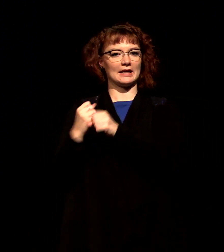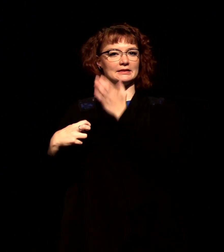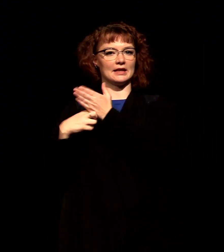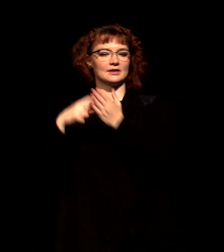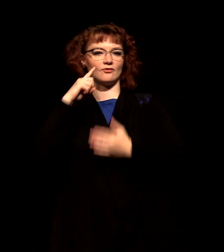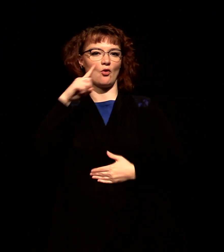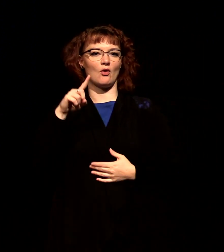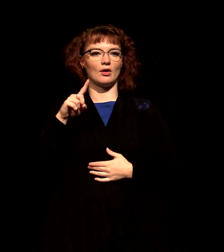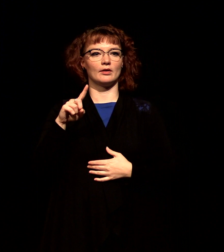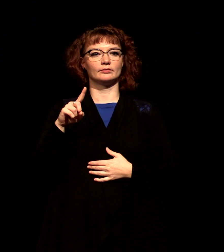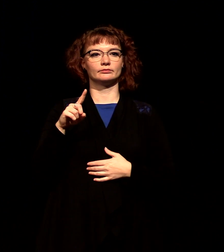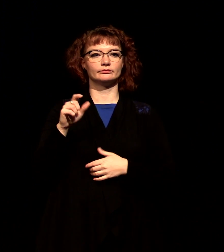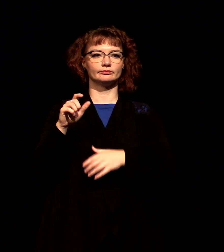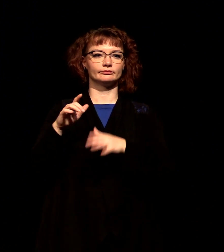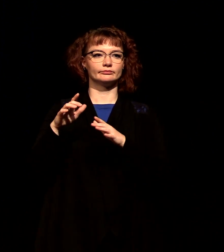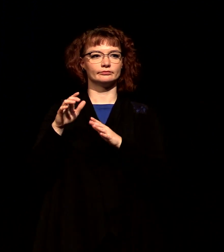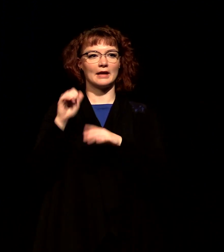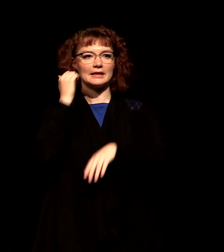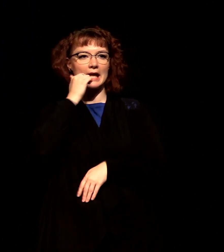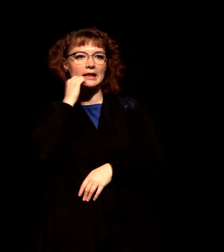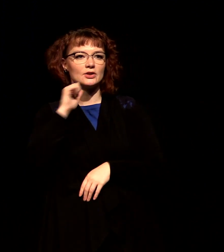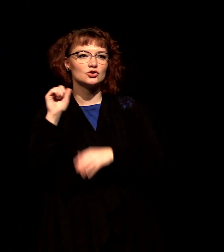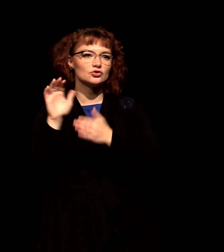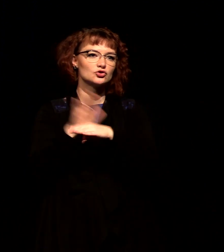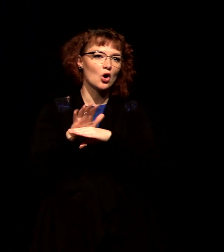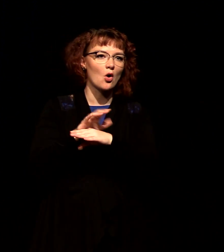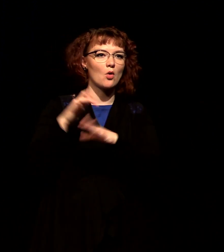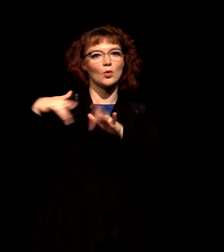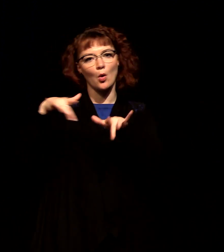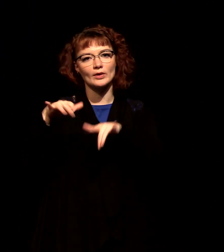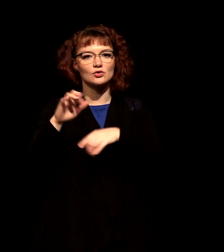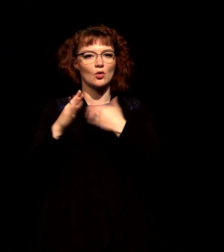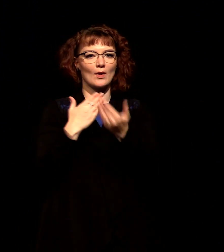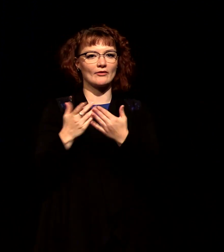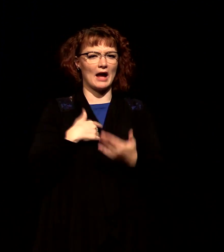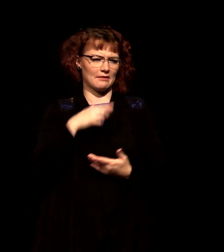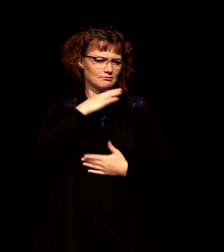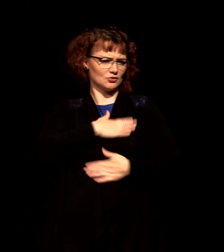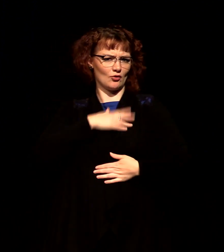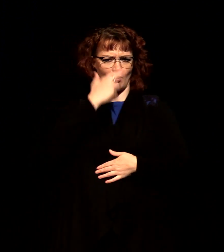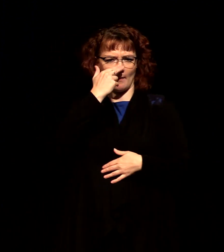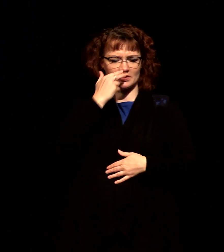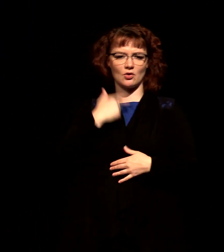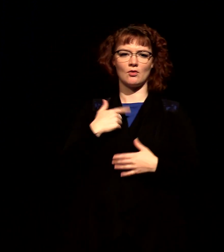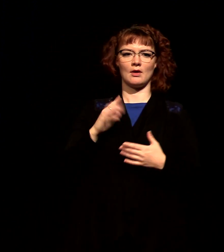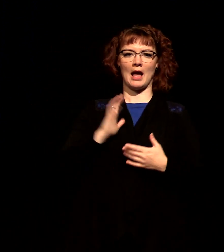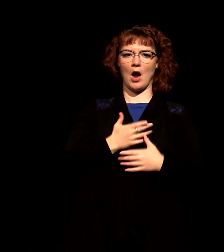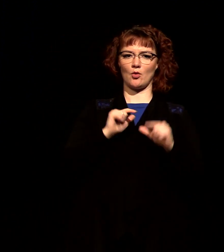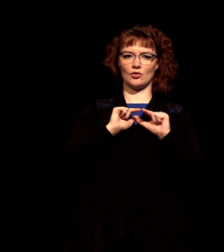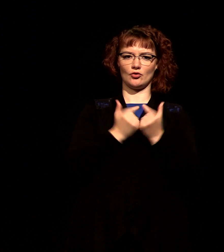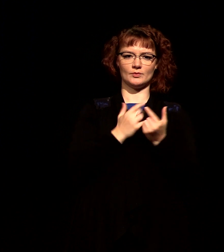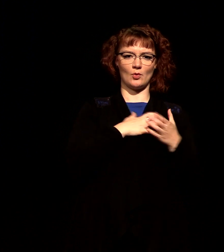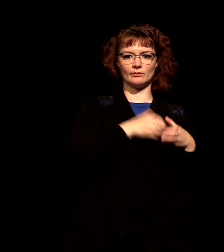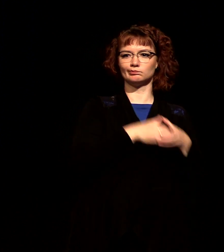Letterman Show or the Daily Show, and I love comedy. And so oftentimes groups of us we would go to the live tapings of these